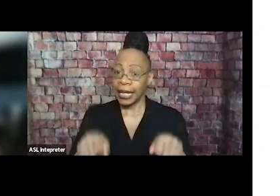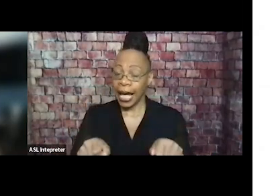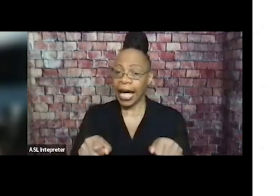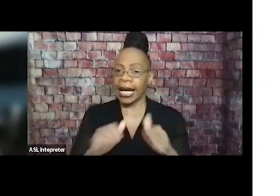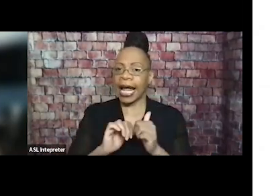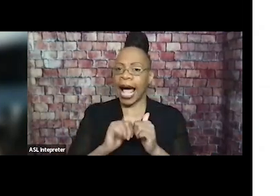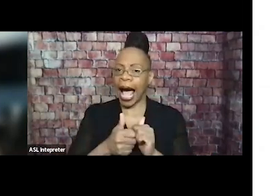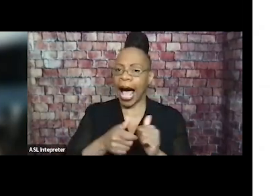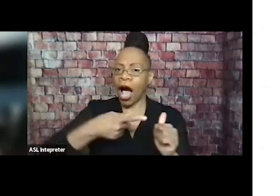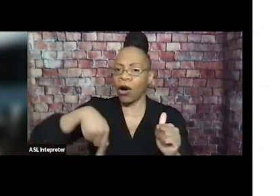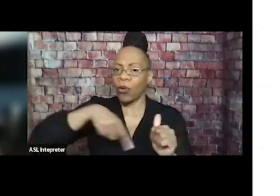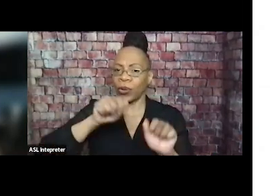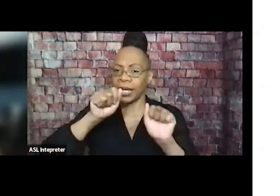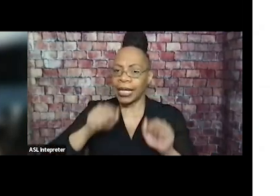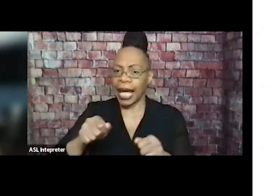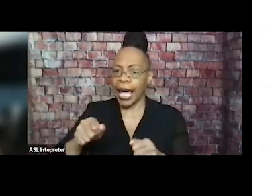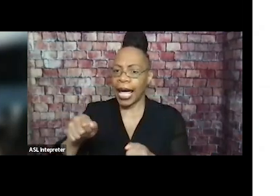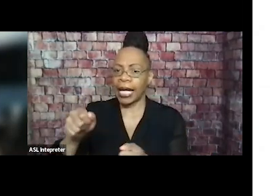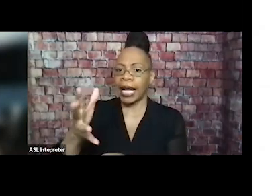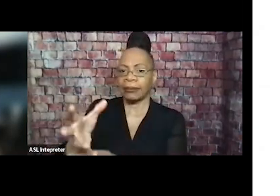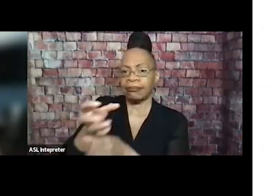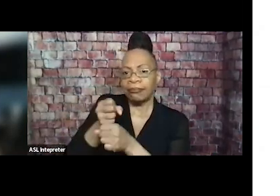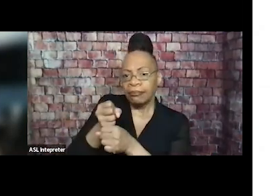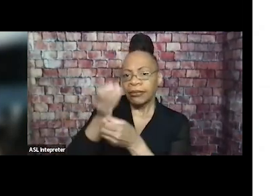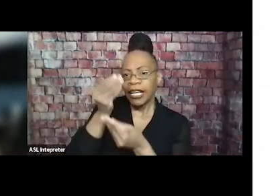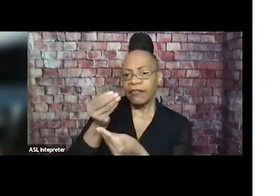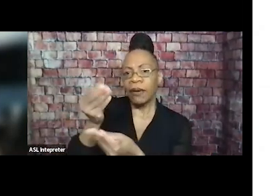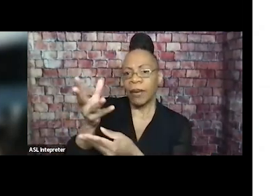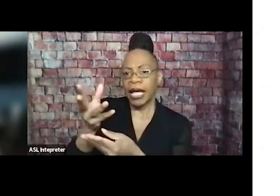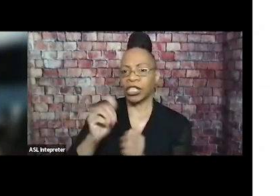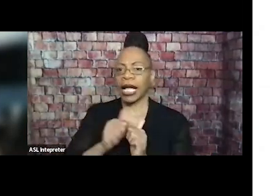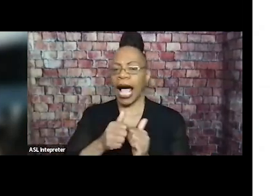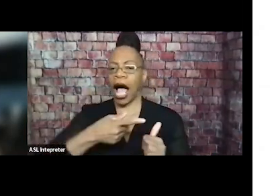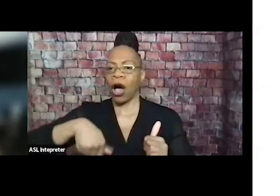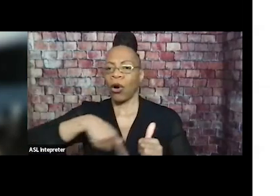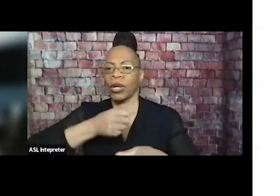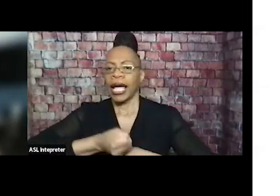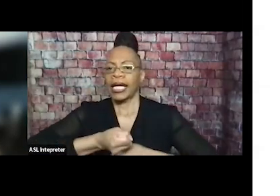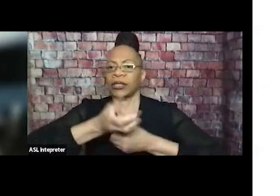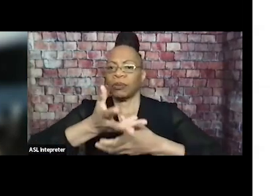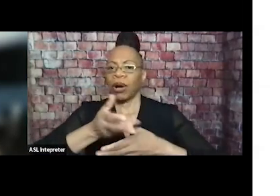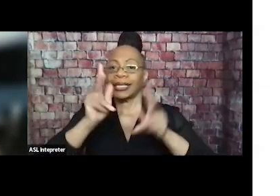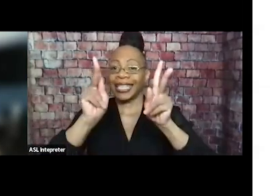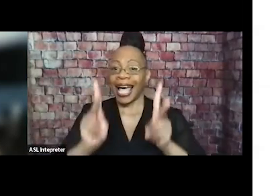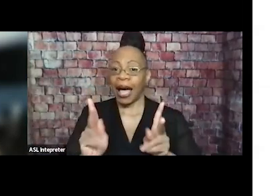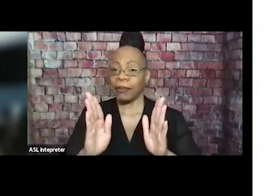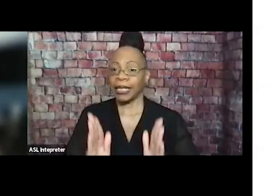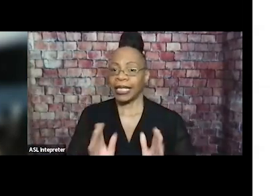to gain that information through the care and how we express that applicant's individualized experience.